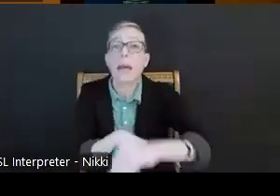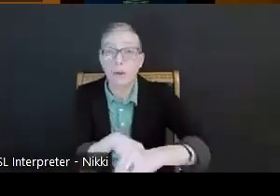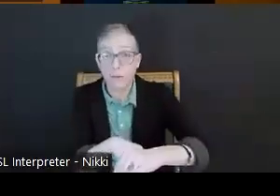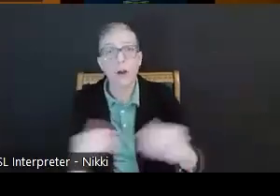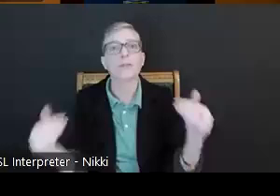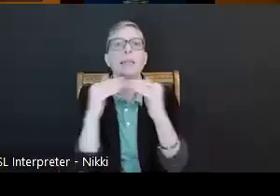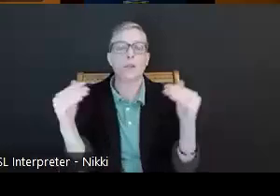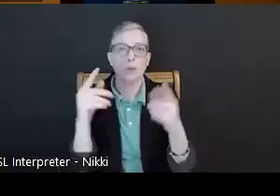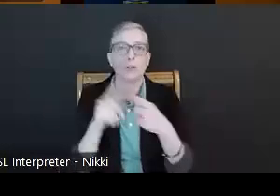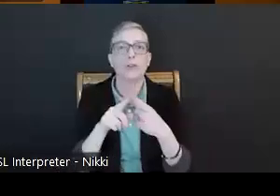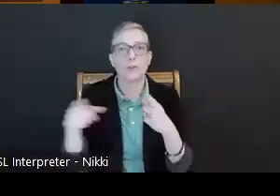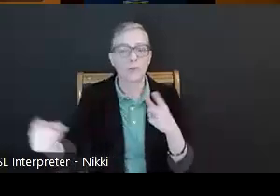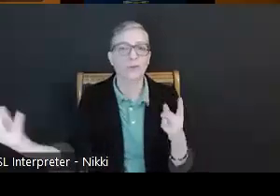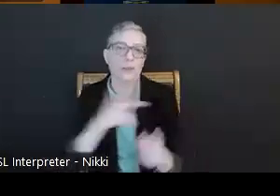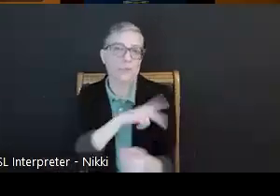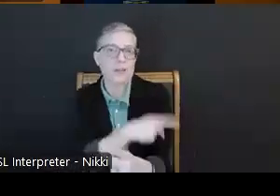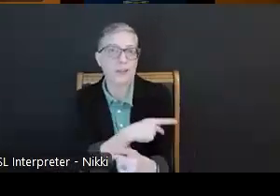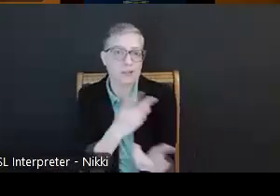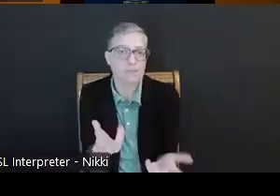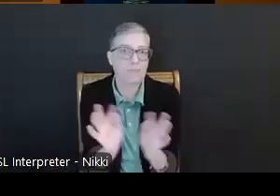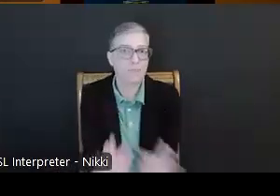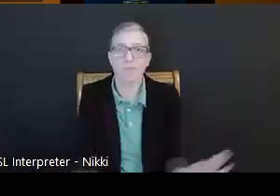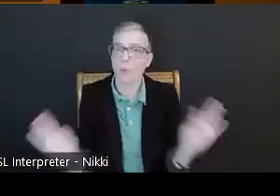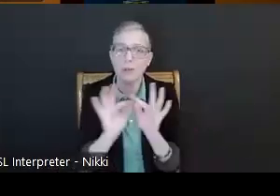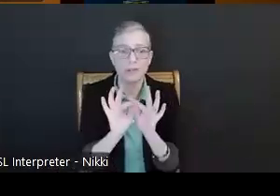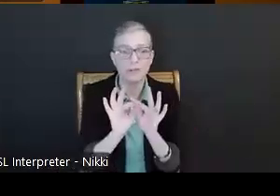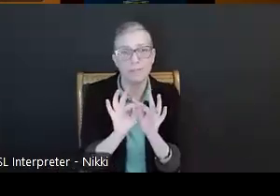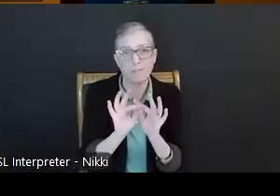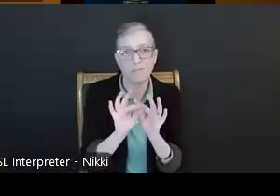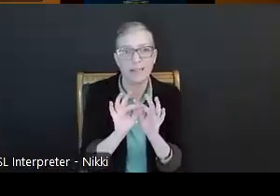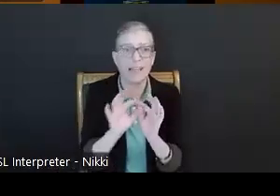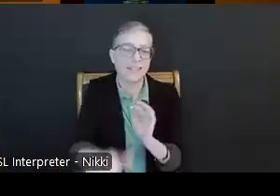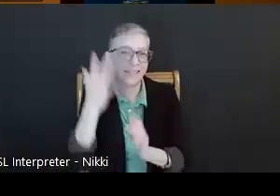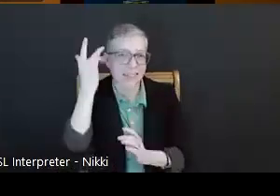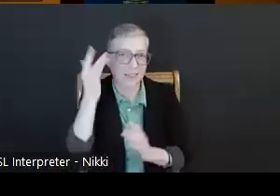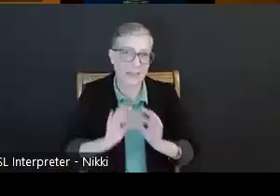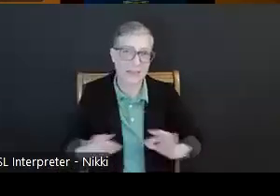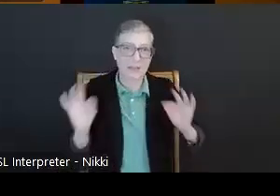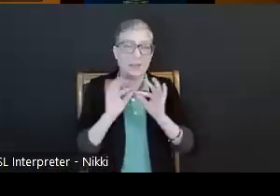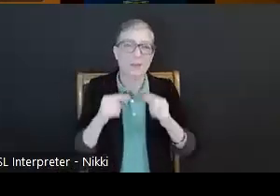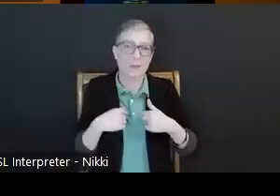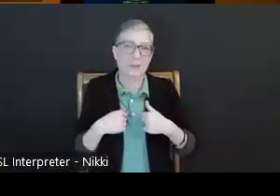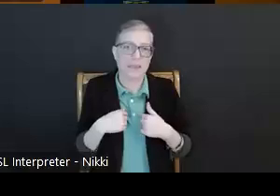a big takeaway too for why this all matters to me and hopefully conveying that message of thinking